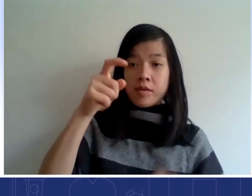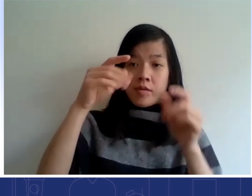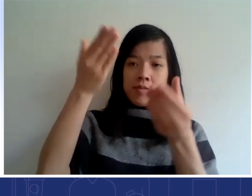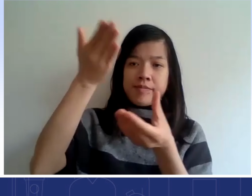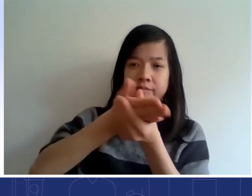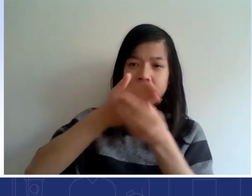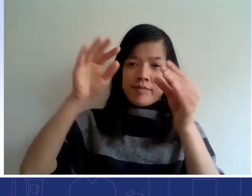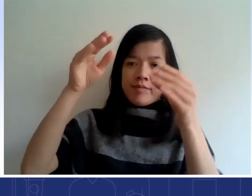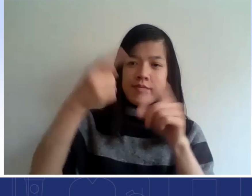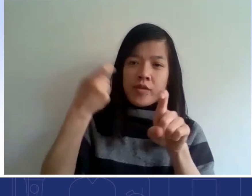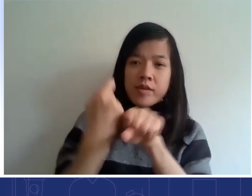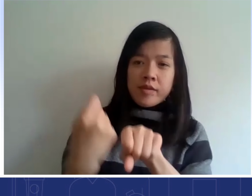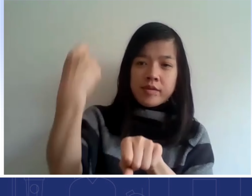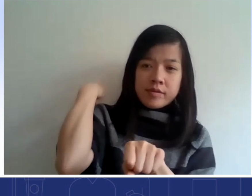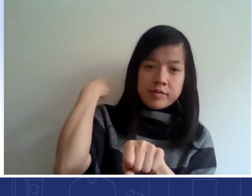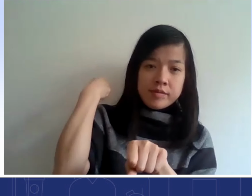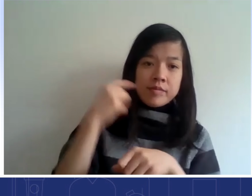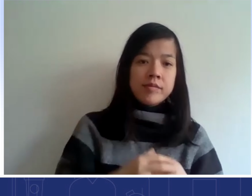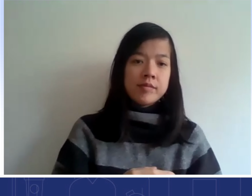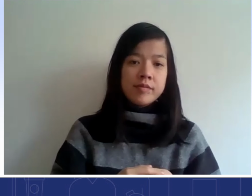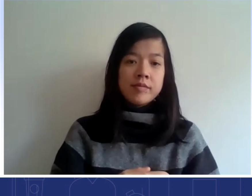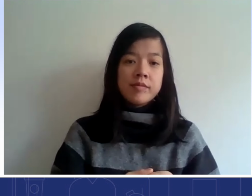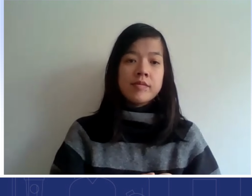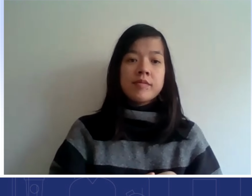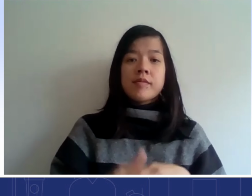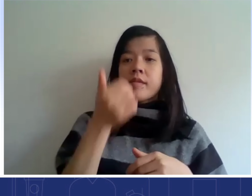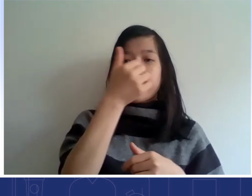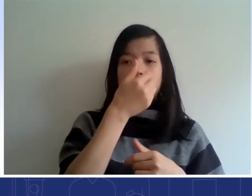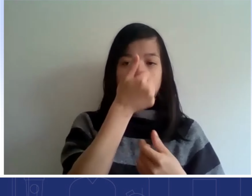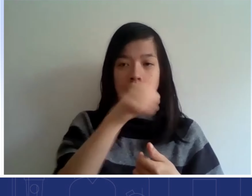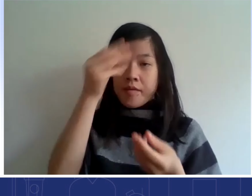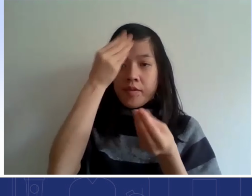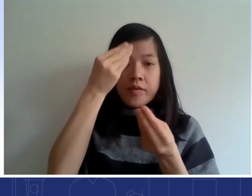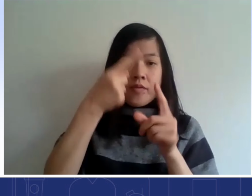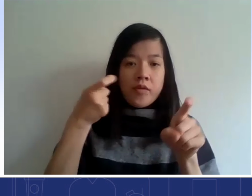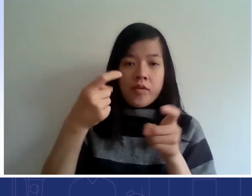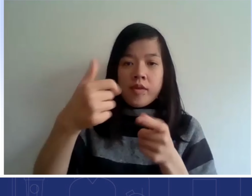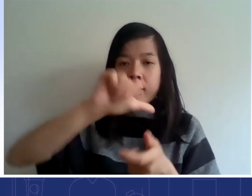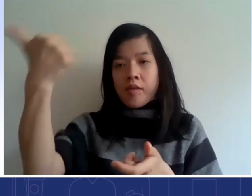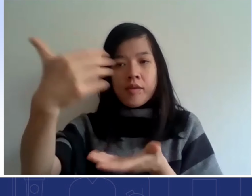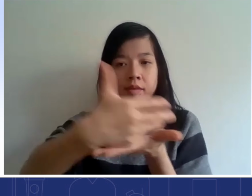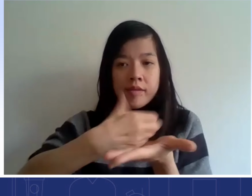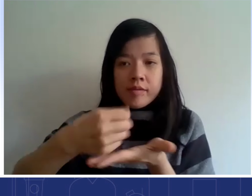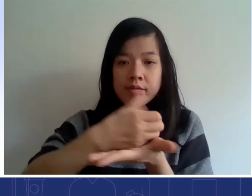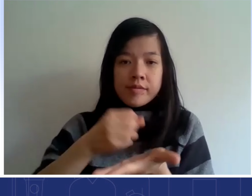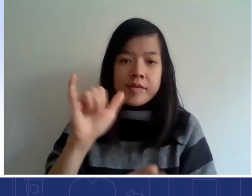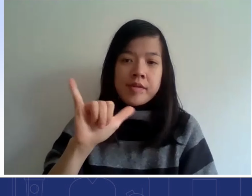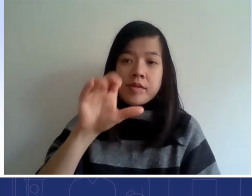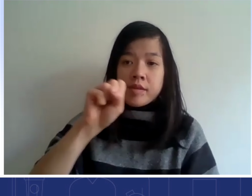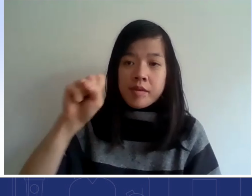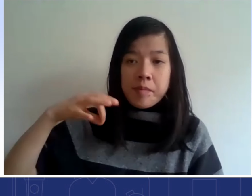You will need the tax package from last year. You will need any information from other income